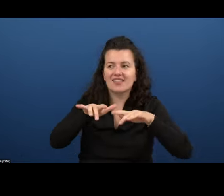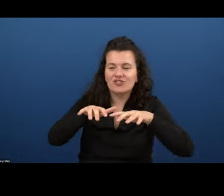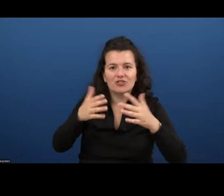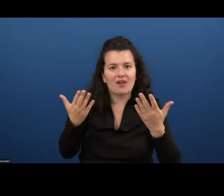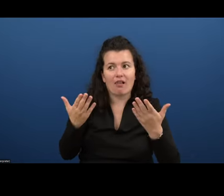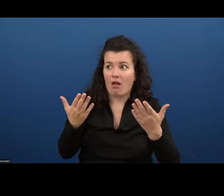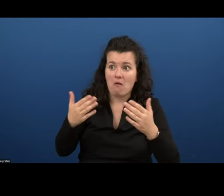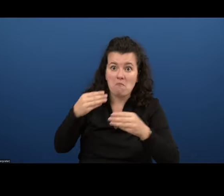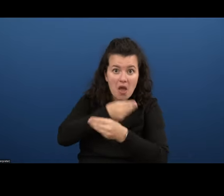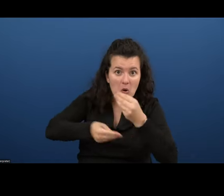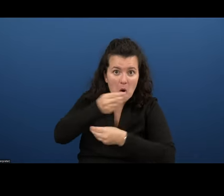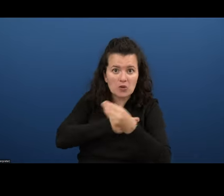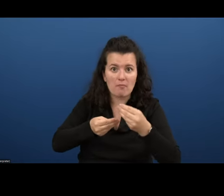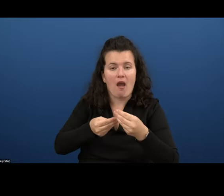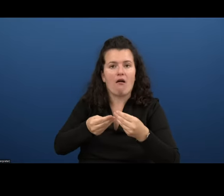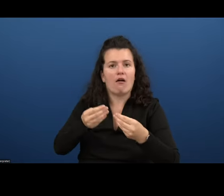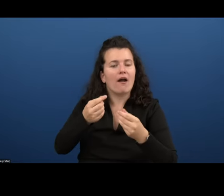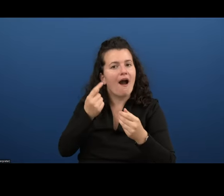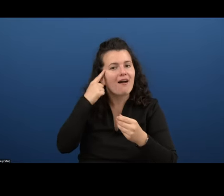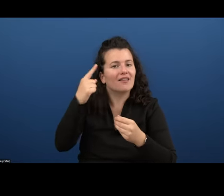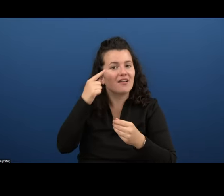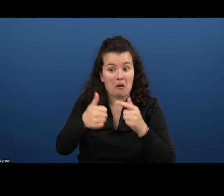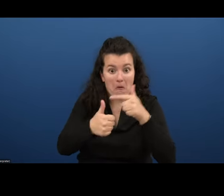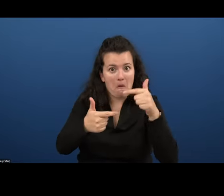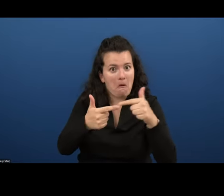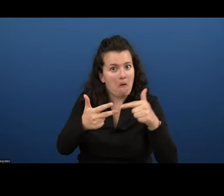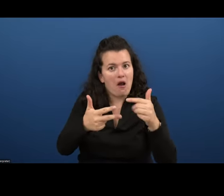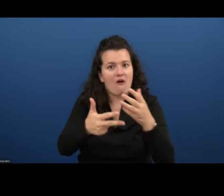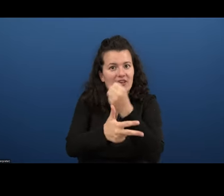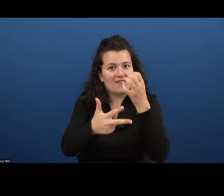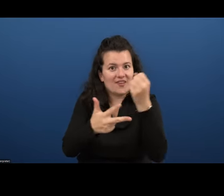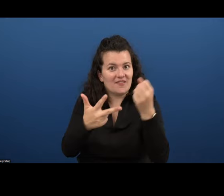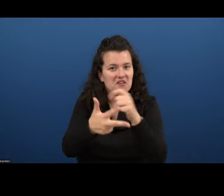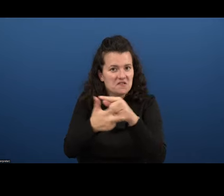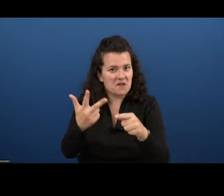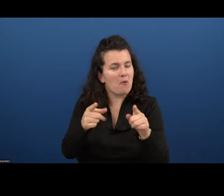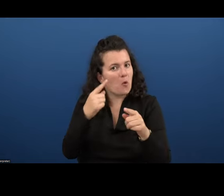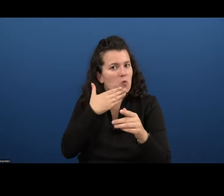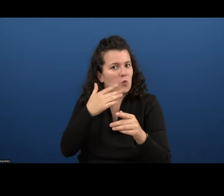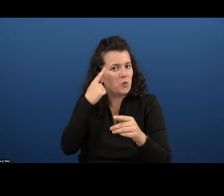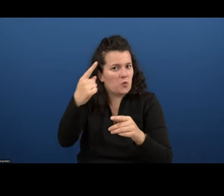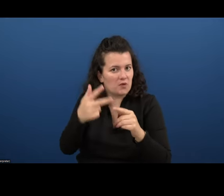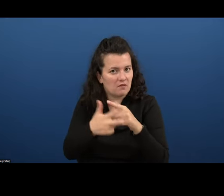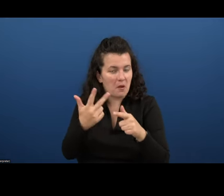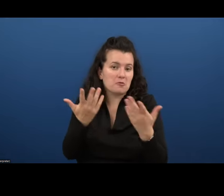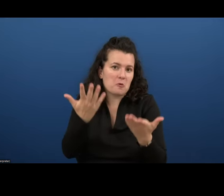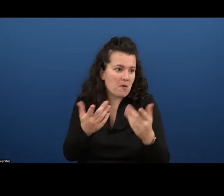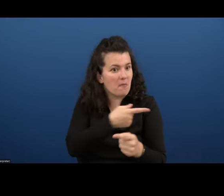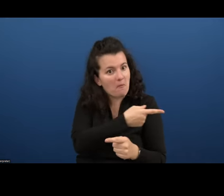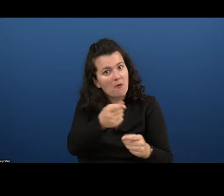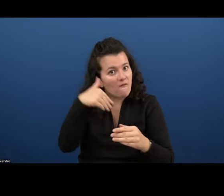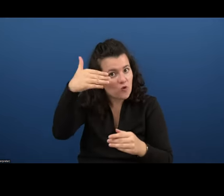14:32:31 We're very happy to work in partnership to help create more skills that can create